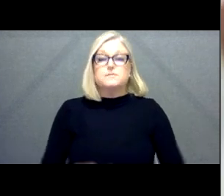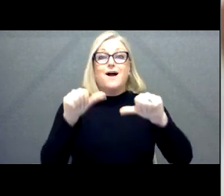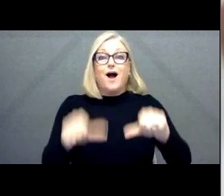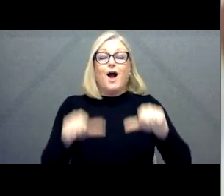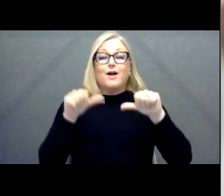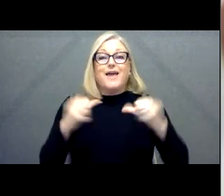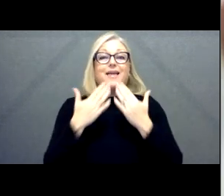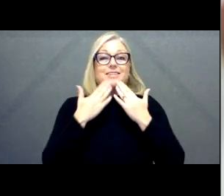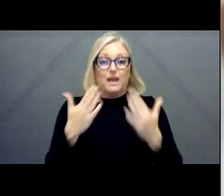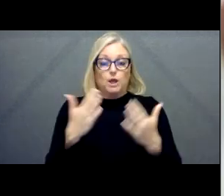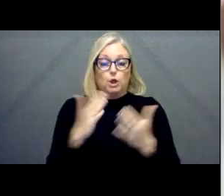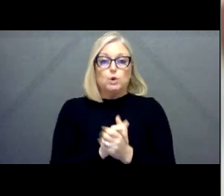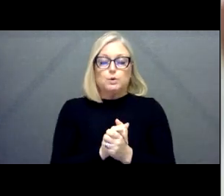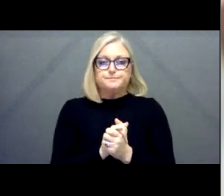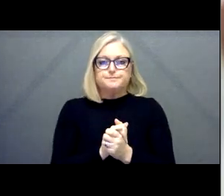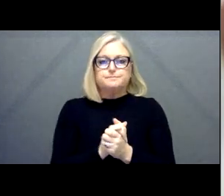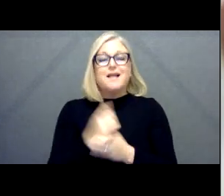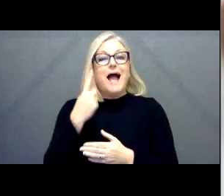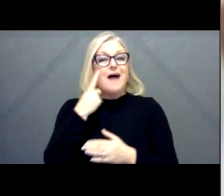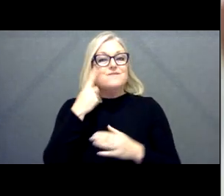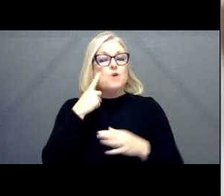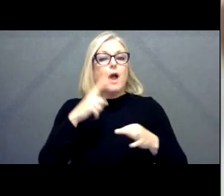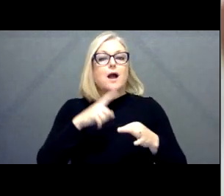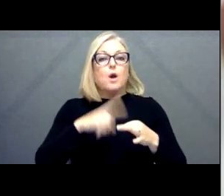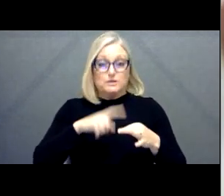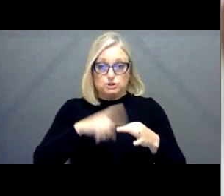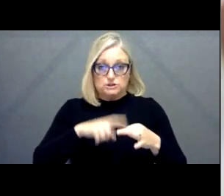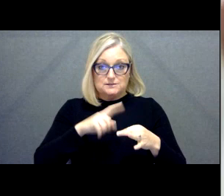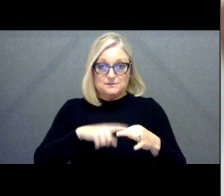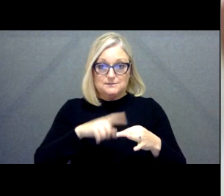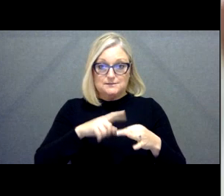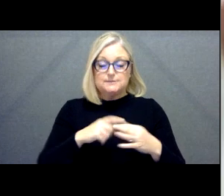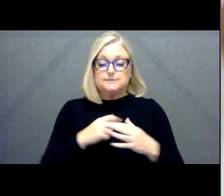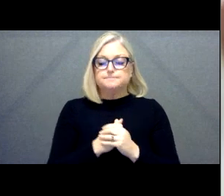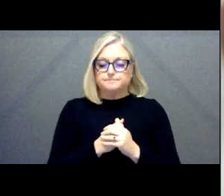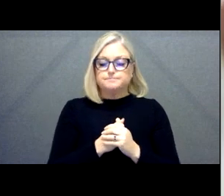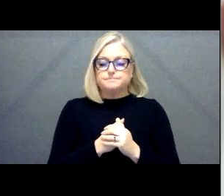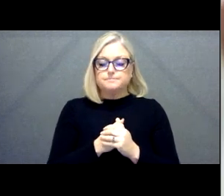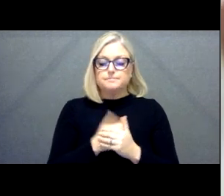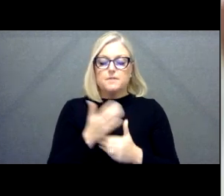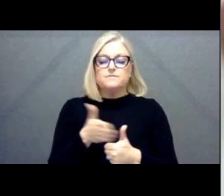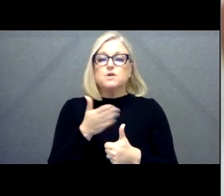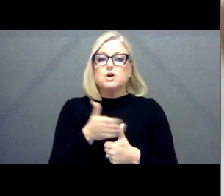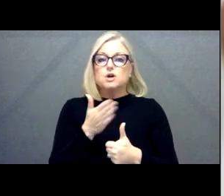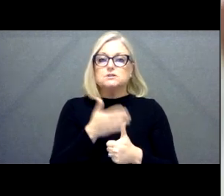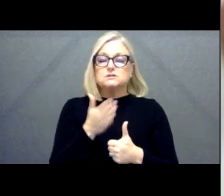the questions tab we've had a couple of questions come through um the first one is is the 12 week time